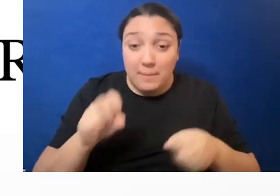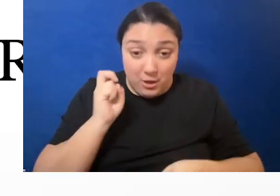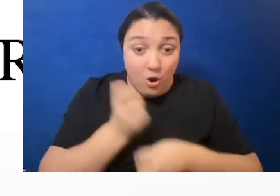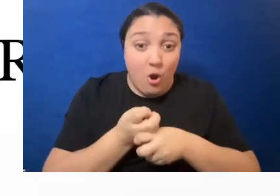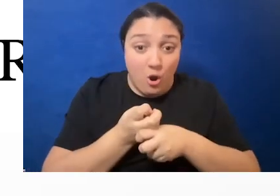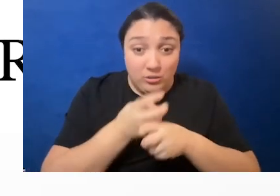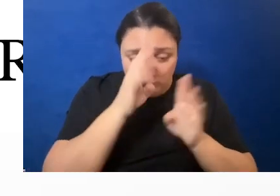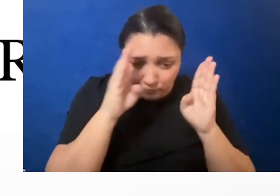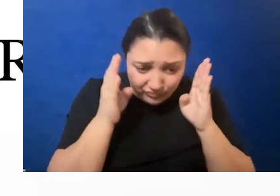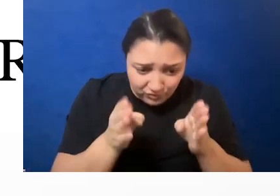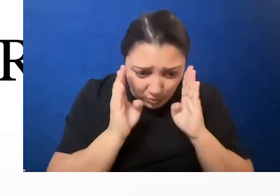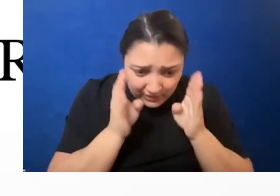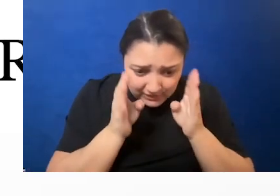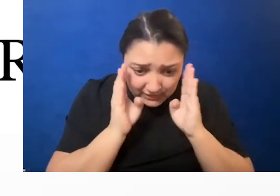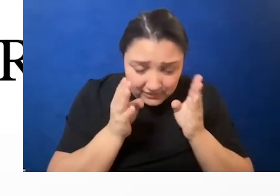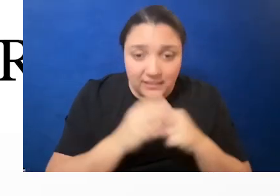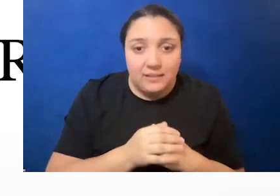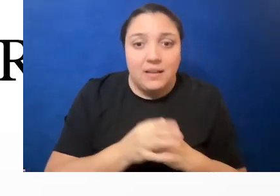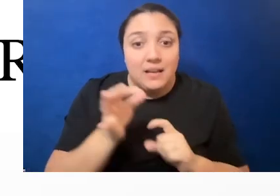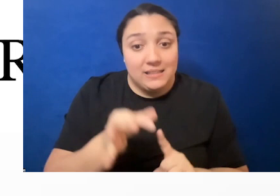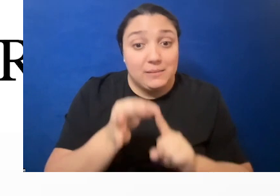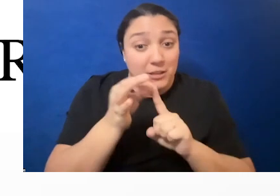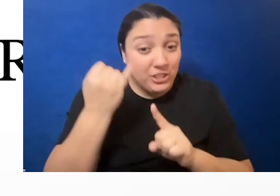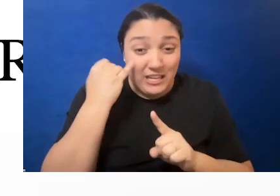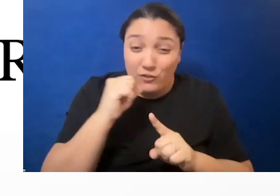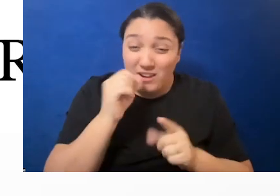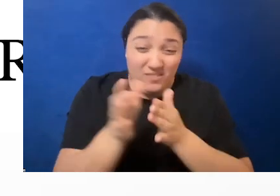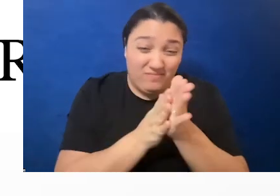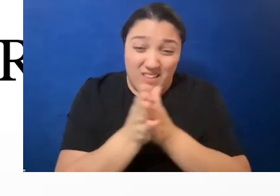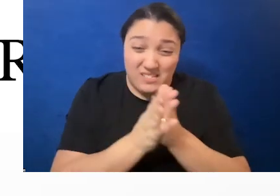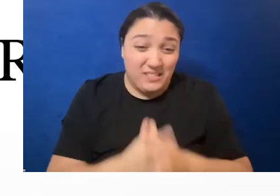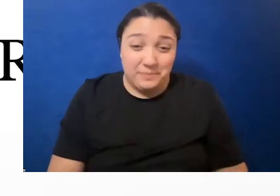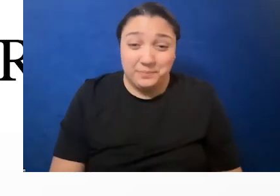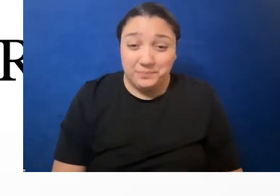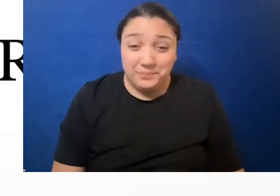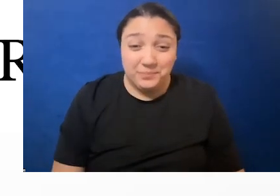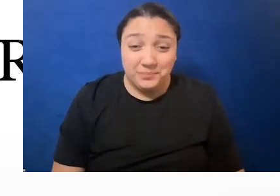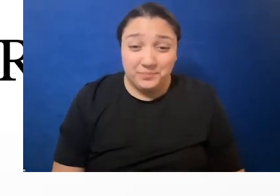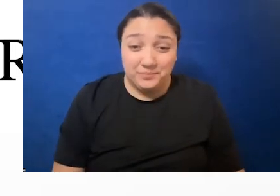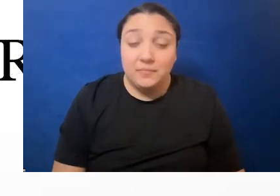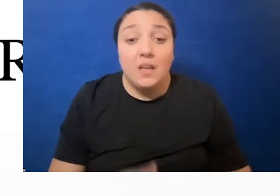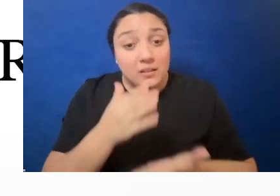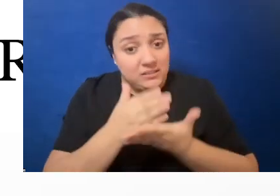KNOWLEDGE CLASS, IT CAN BE HARD TO ATTEND TO WHAT YOU ARE SUPPOSED TO BE DOING.